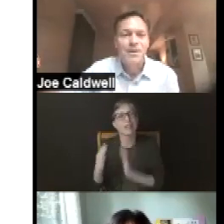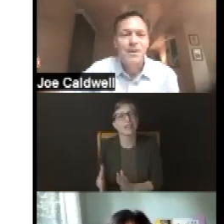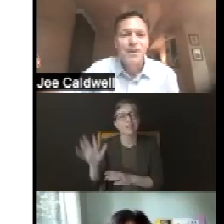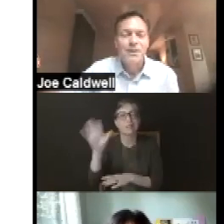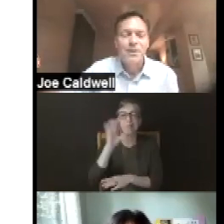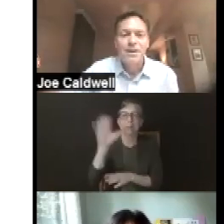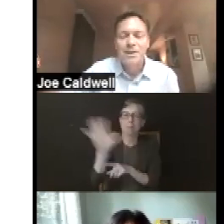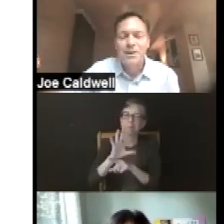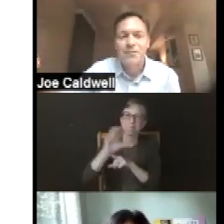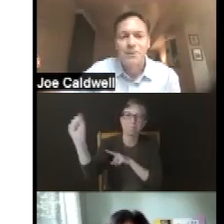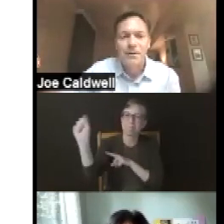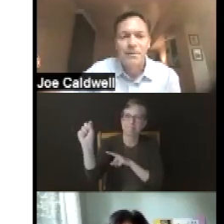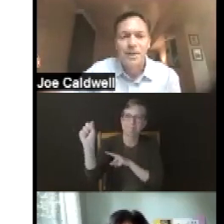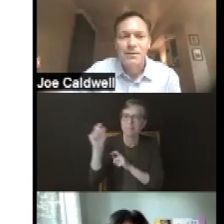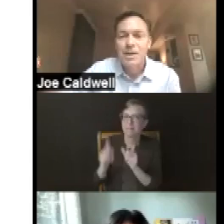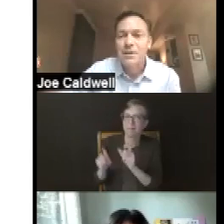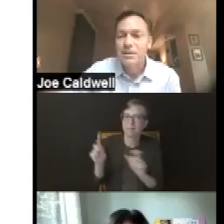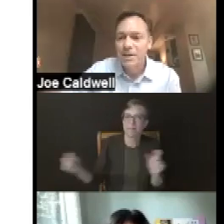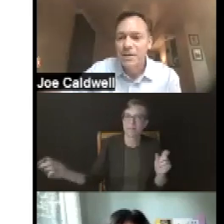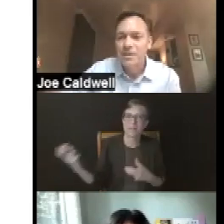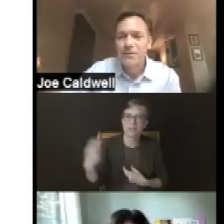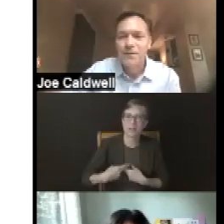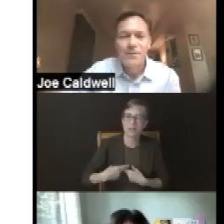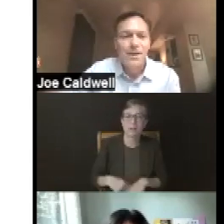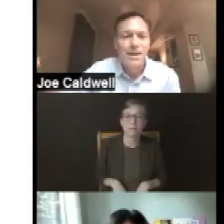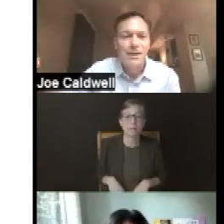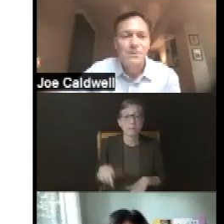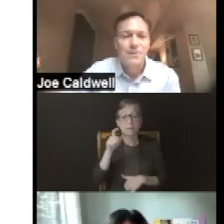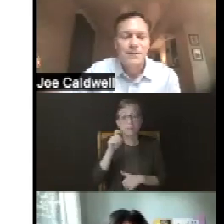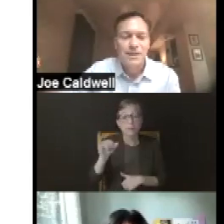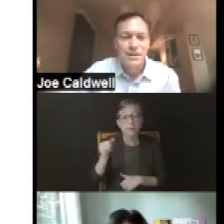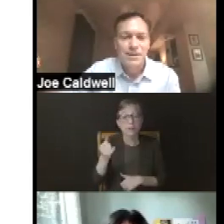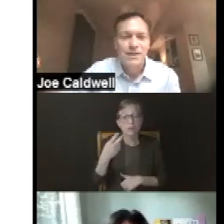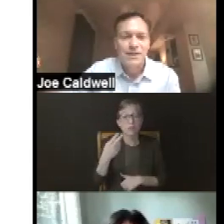We're going to hear from John Cheetah from AUCD.